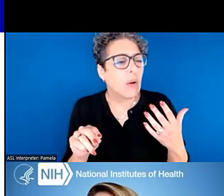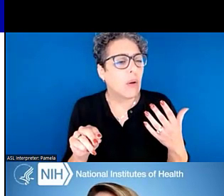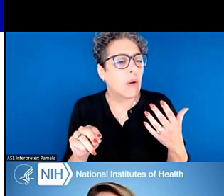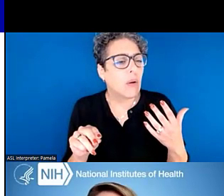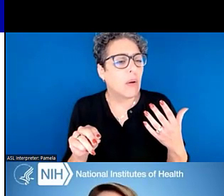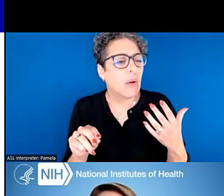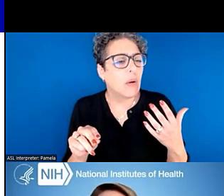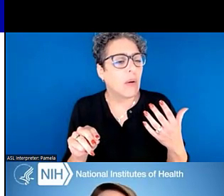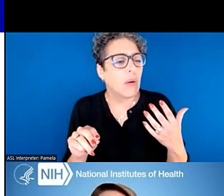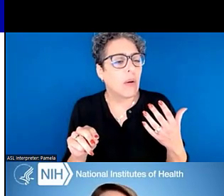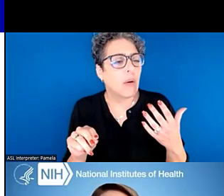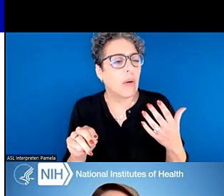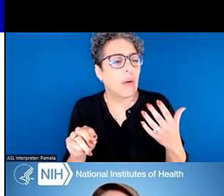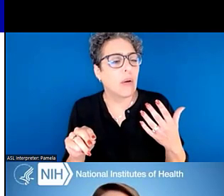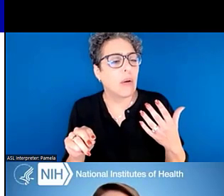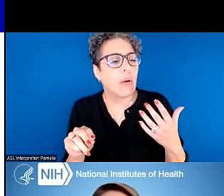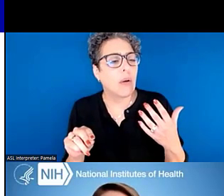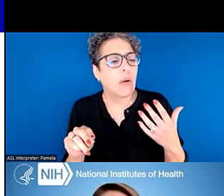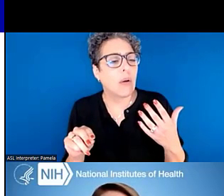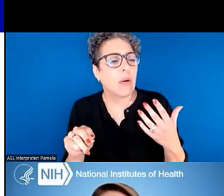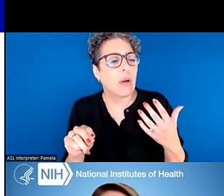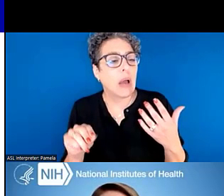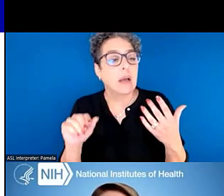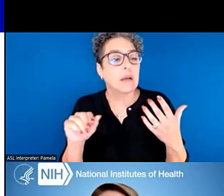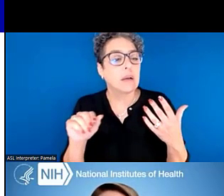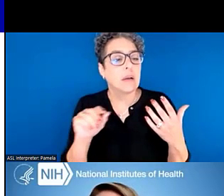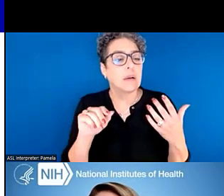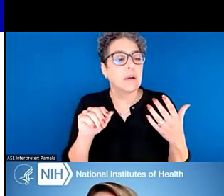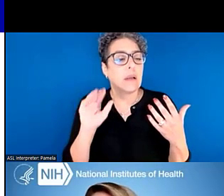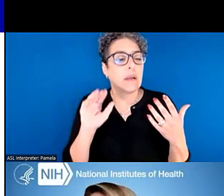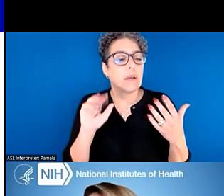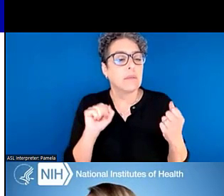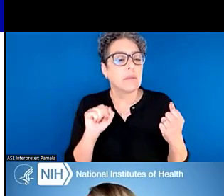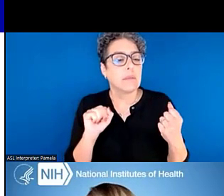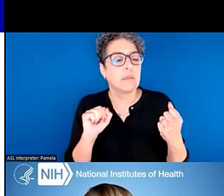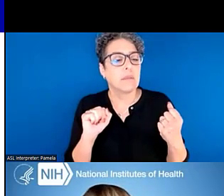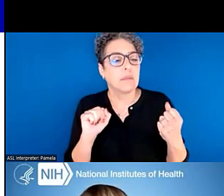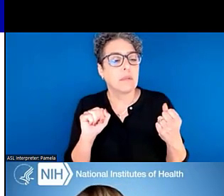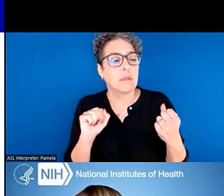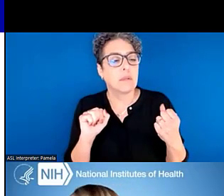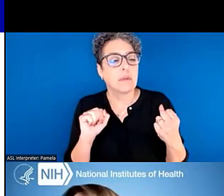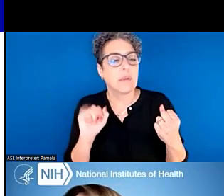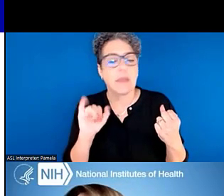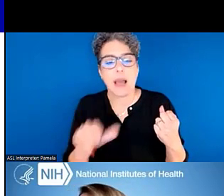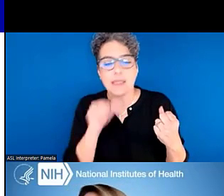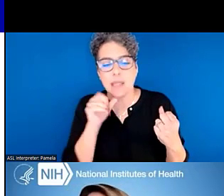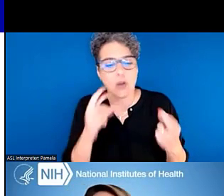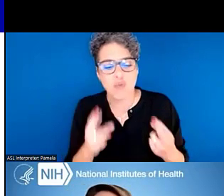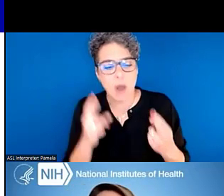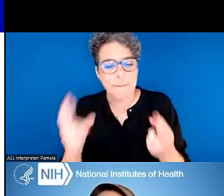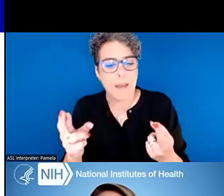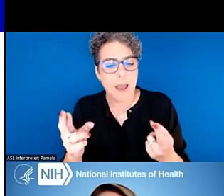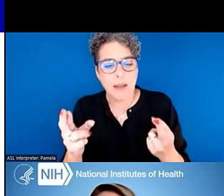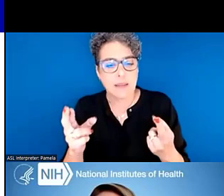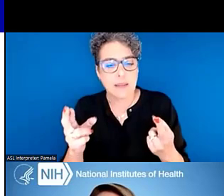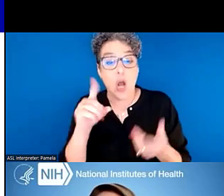A responses are there, but that's not recommended. Note the death in your notes, of course,